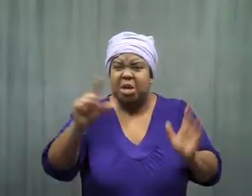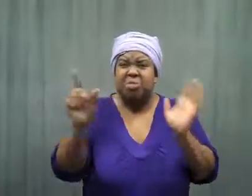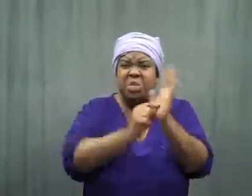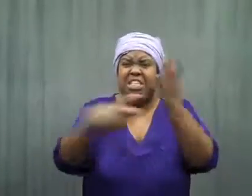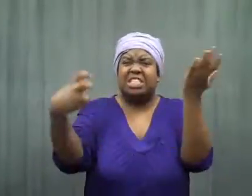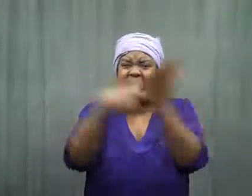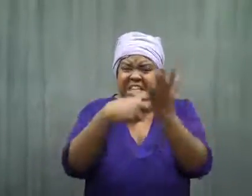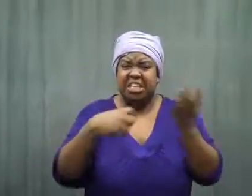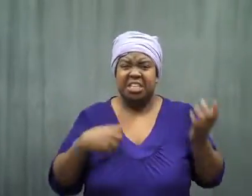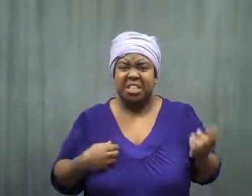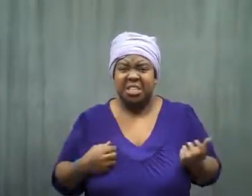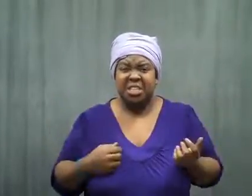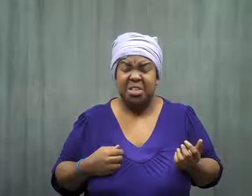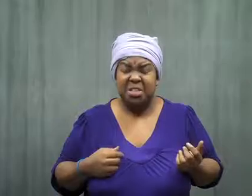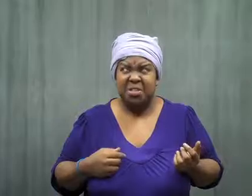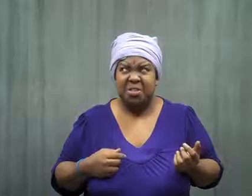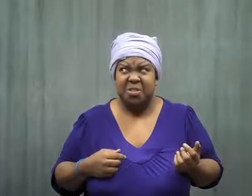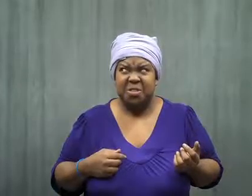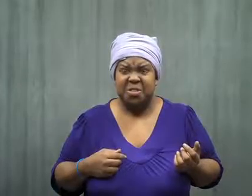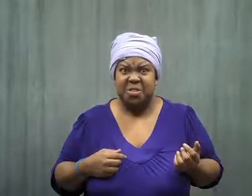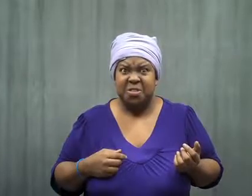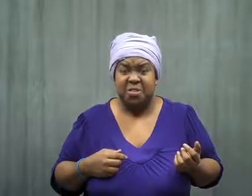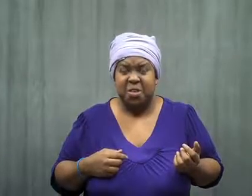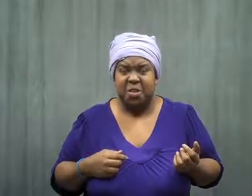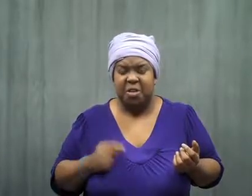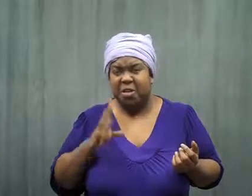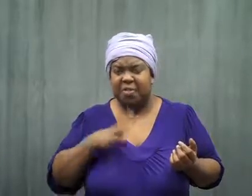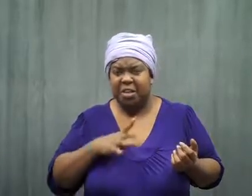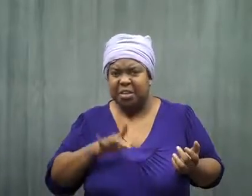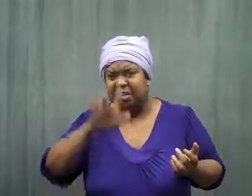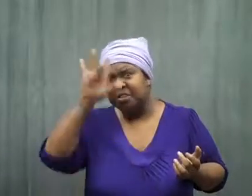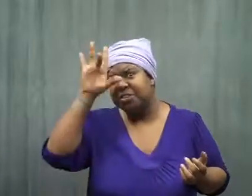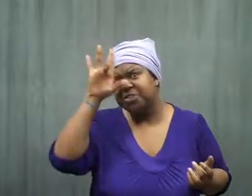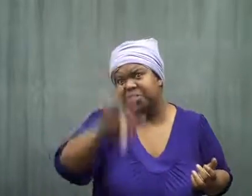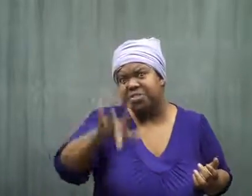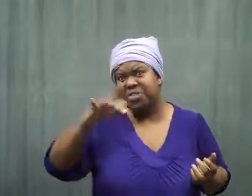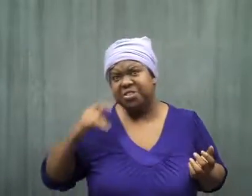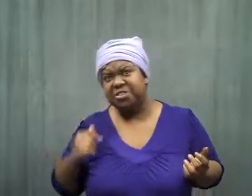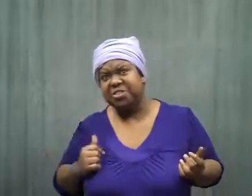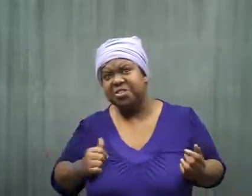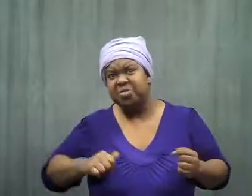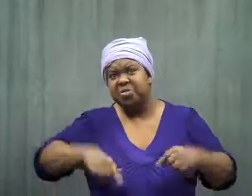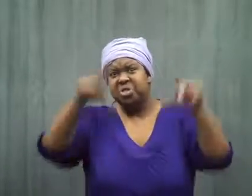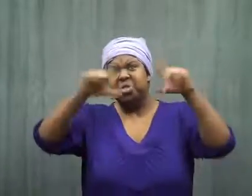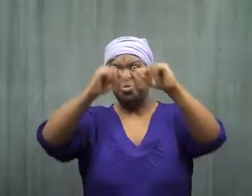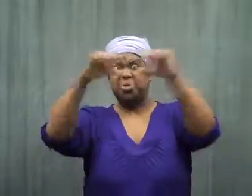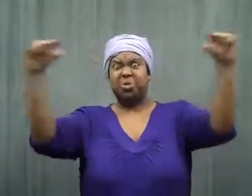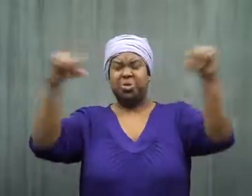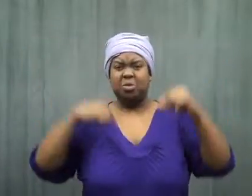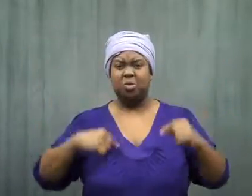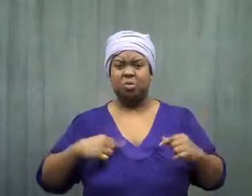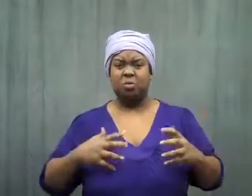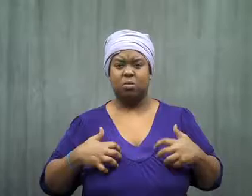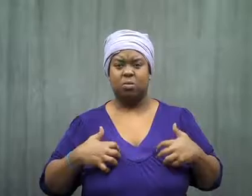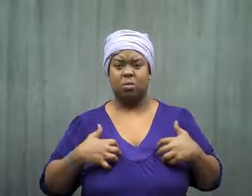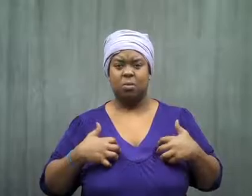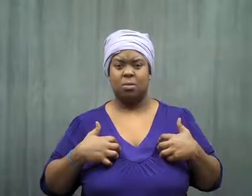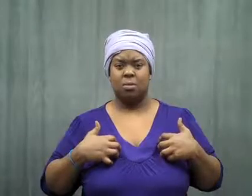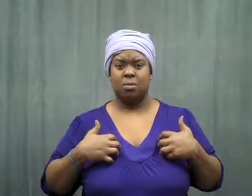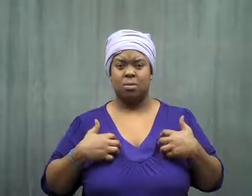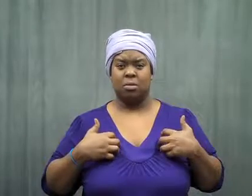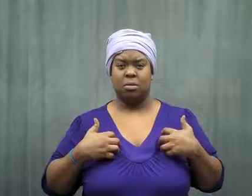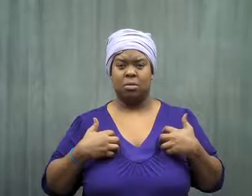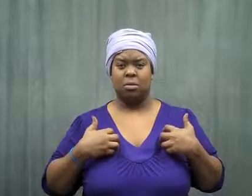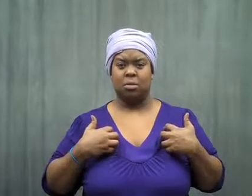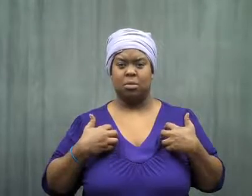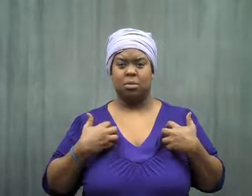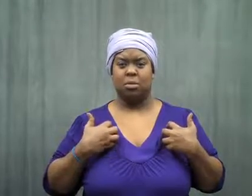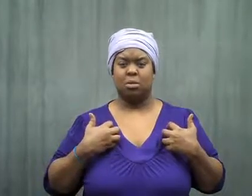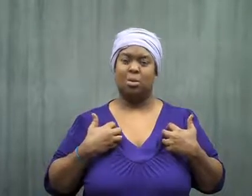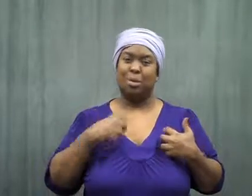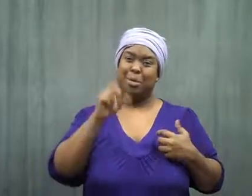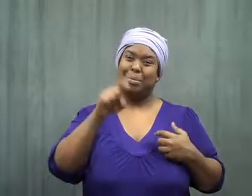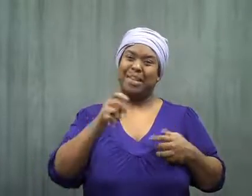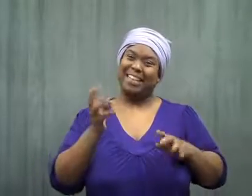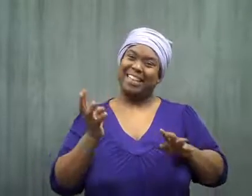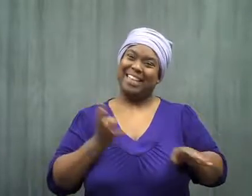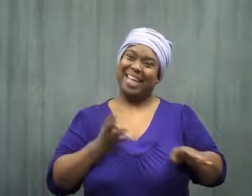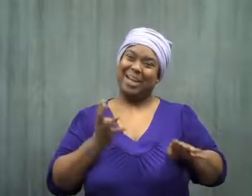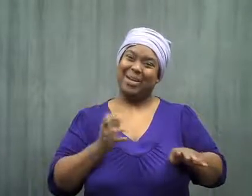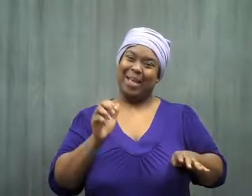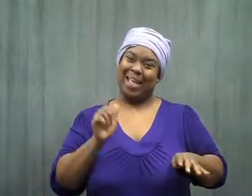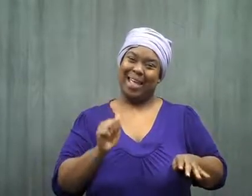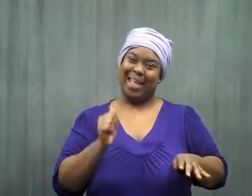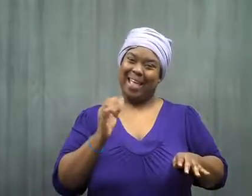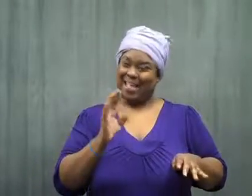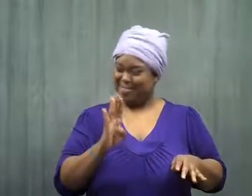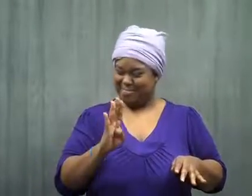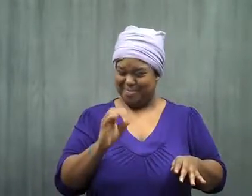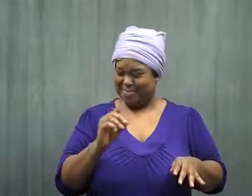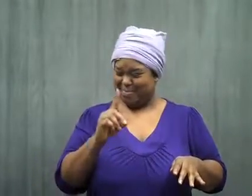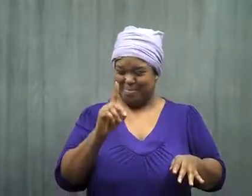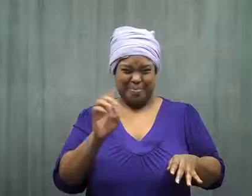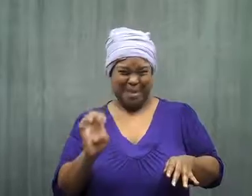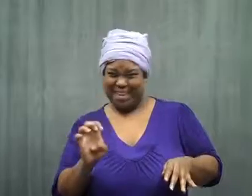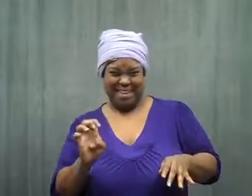I saw where it said "Print ticket." I clicked on that and a window opened, and a message popped up.